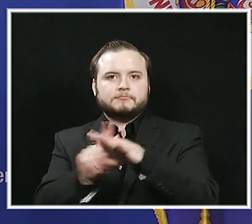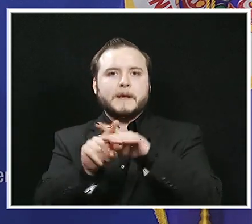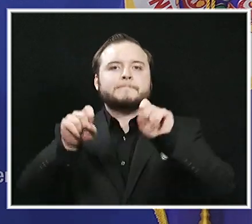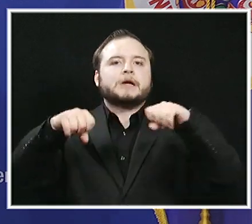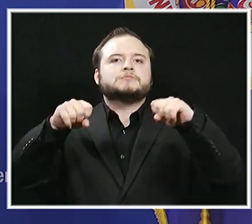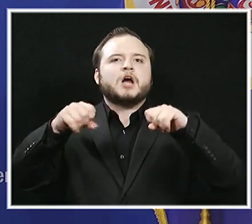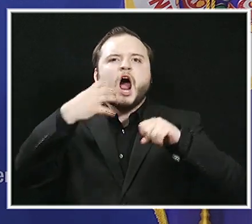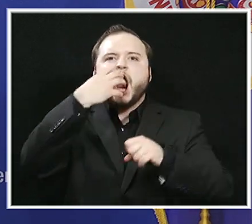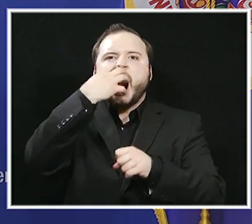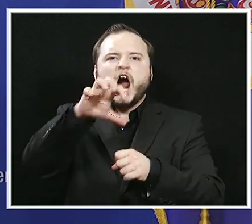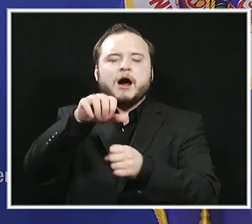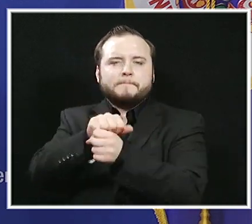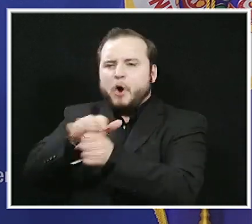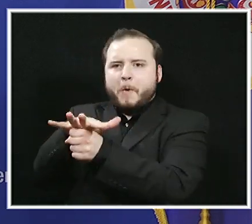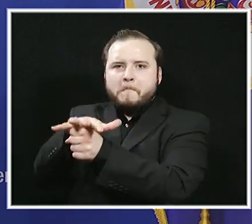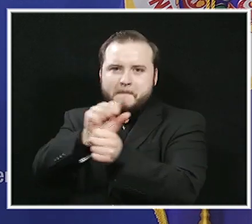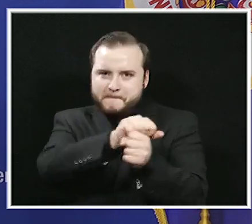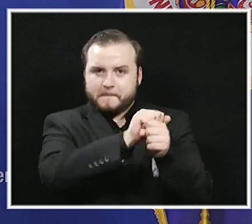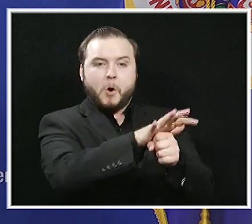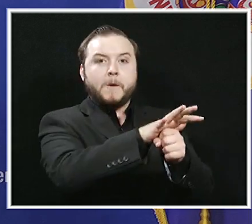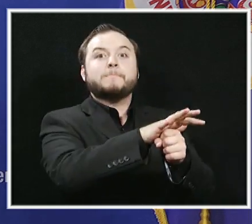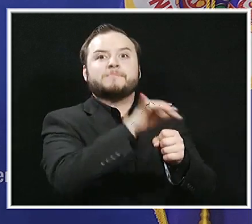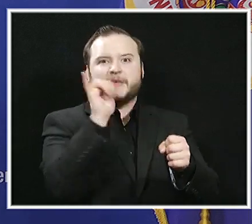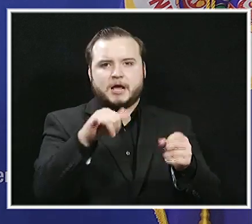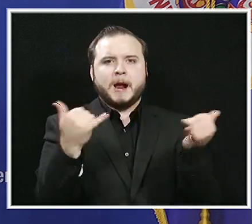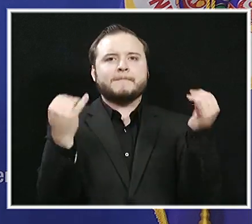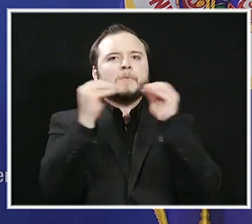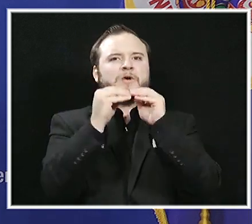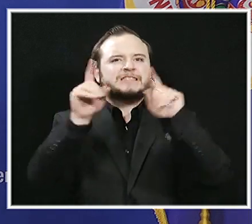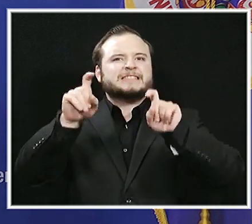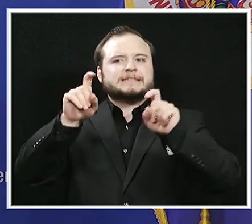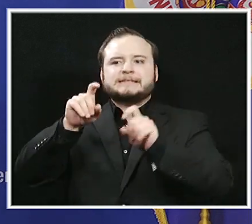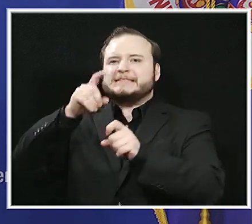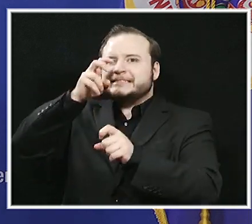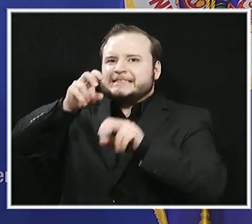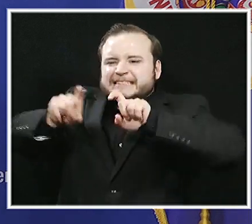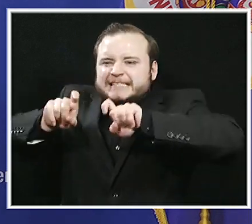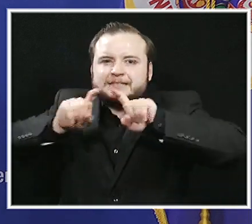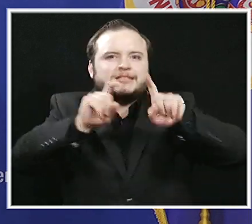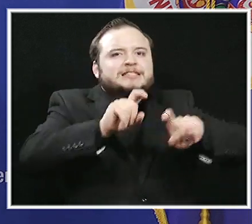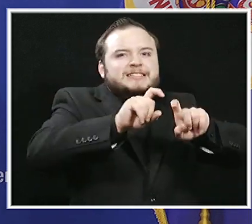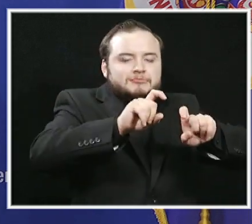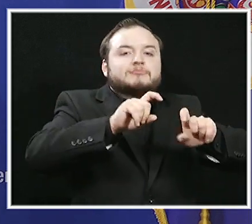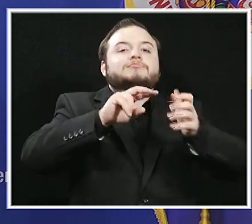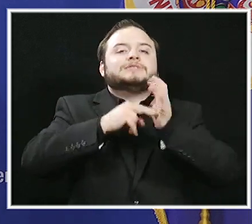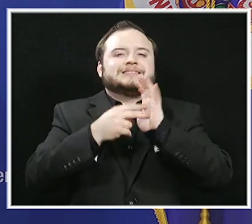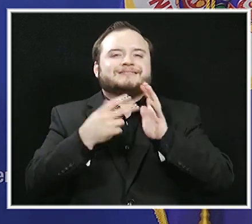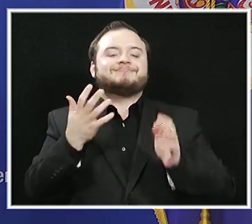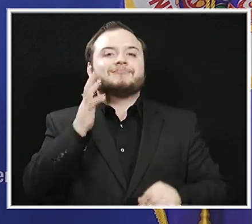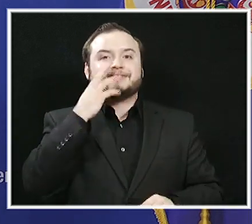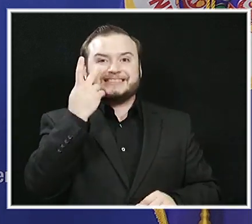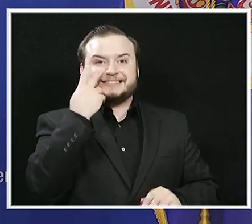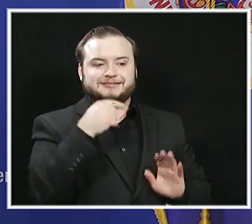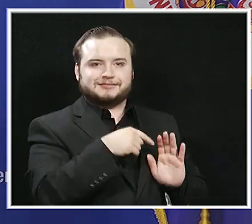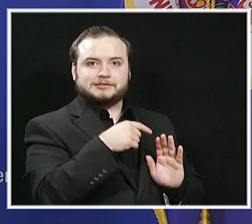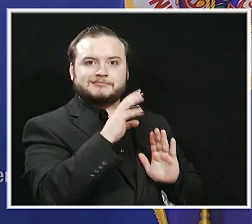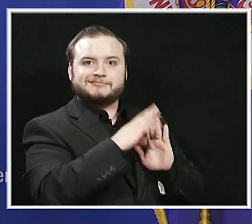and that is what we've seen about the potential for hotspots to really spike these numbers quickly. The more we test, the more we're going to find and now